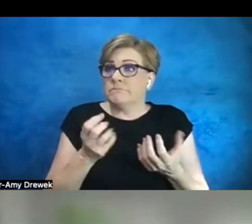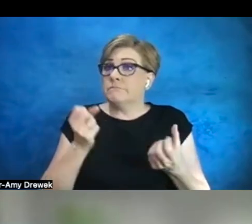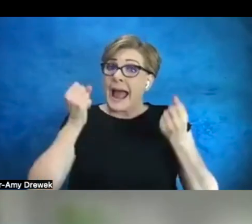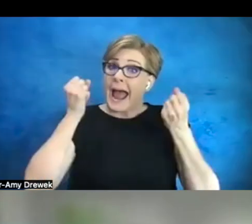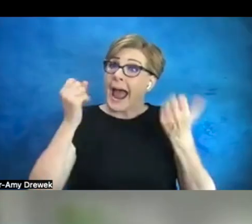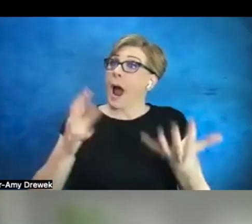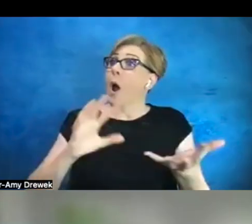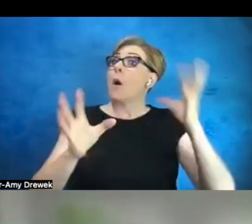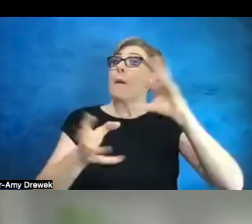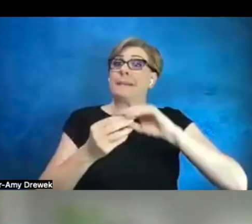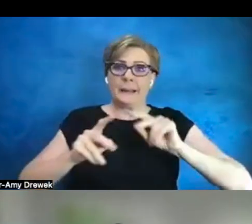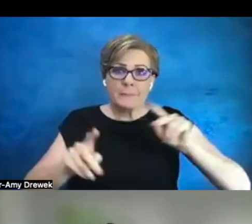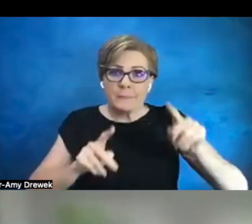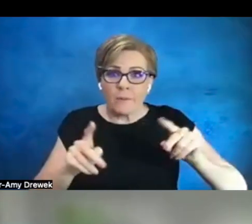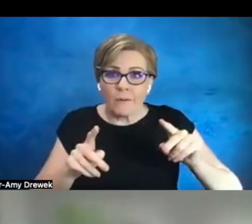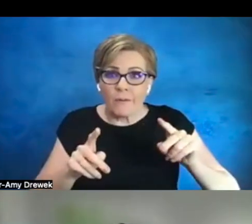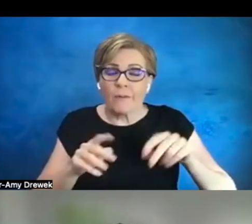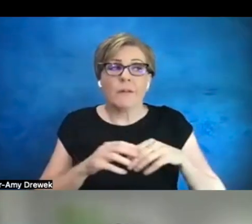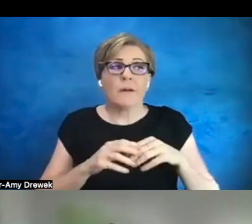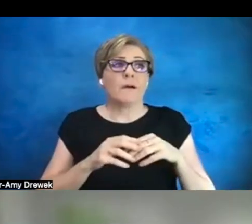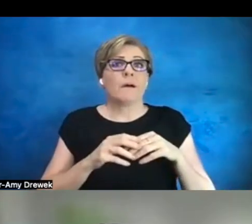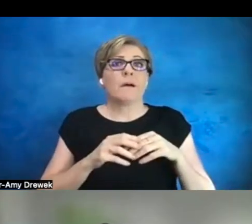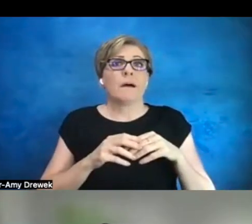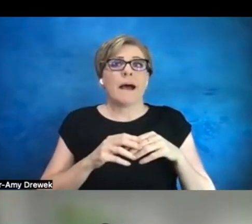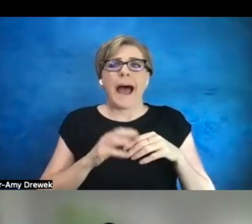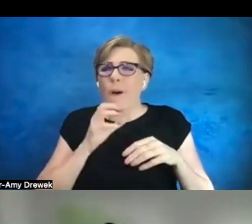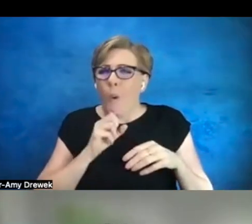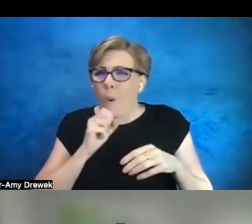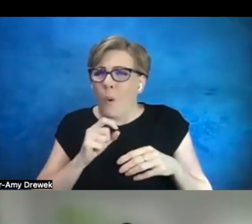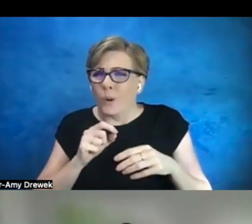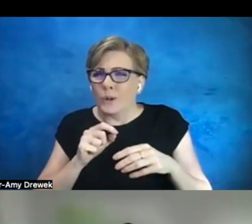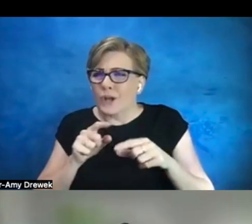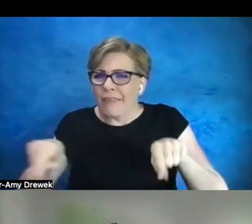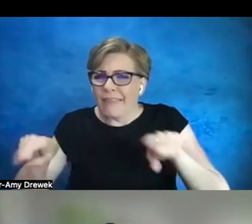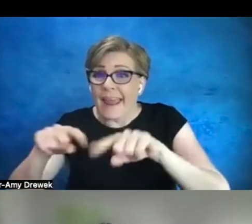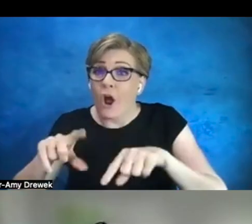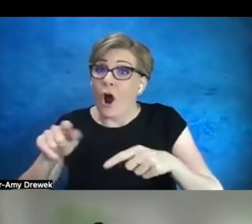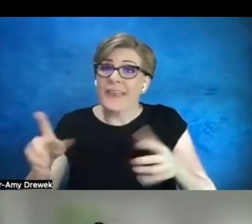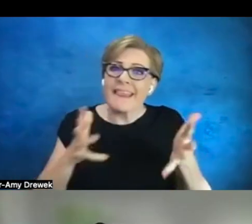How old are they? Are they laughing? Sharing? Listening?